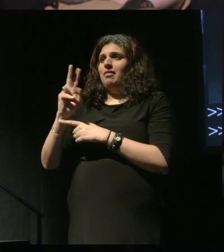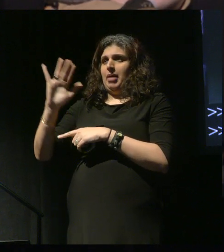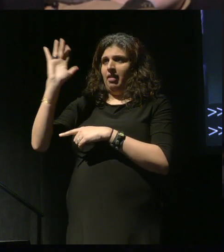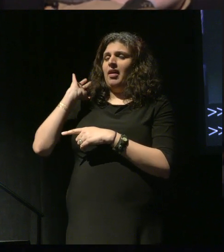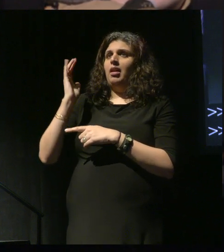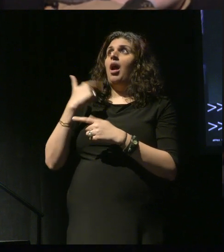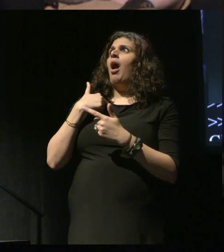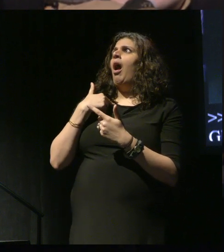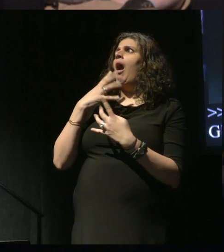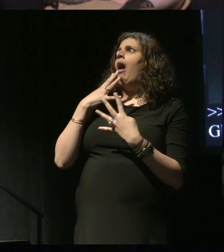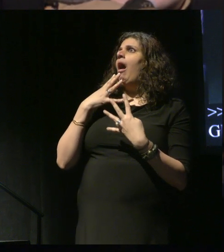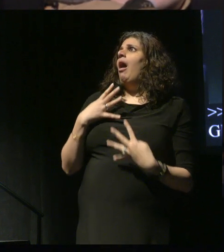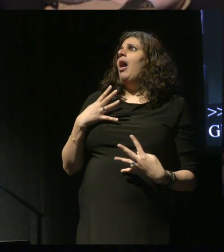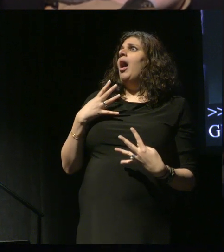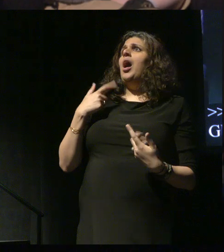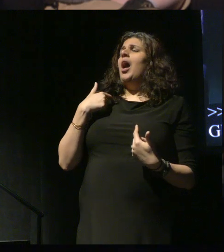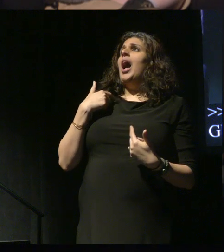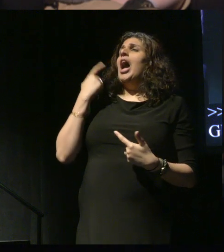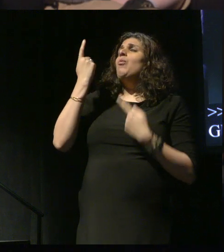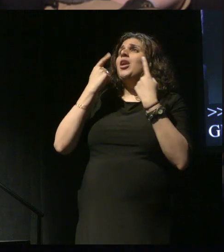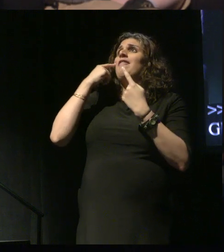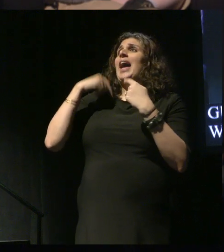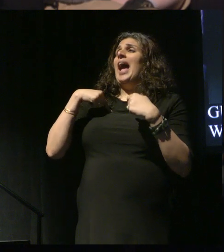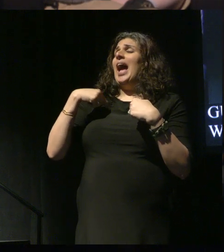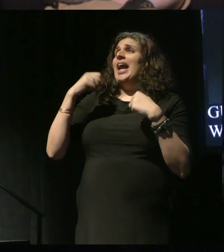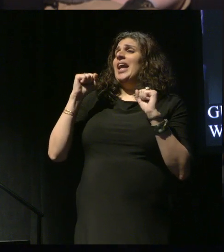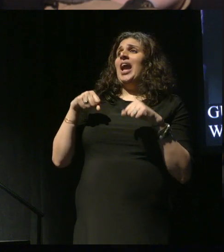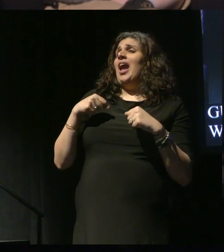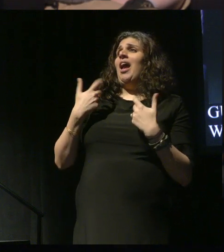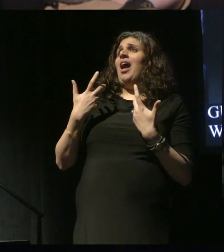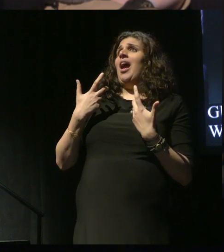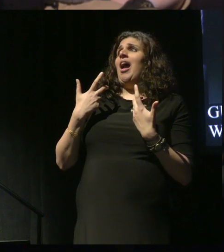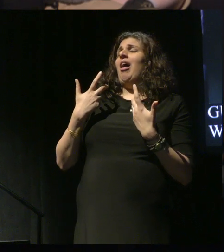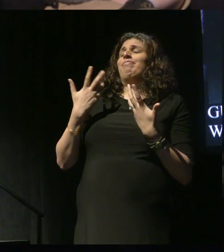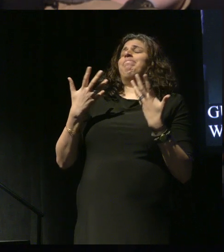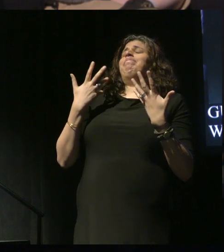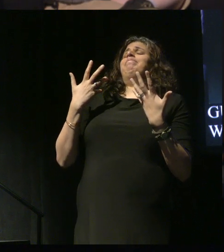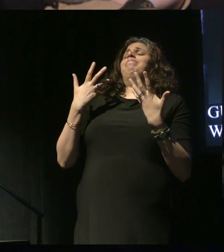I wonder if I could ever be like a trans-feminine writer